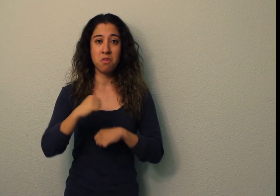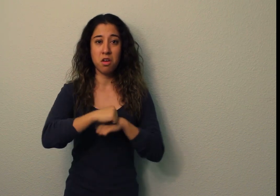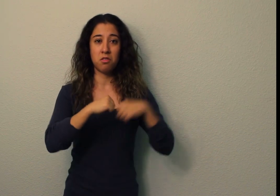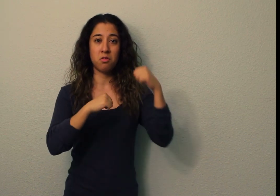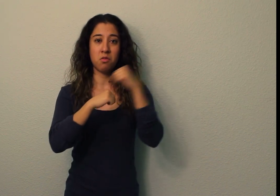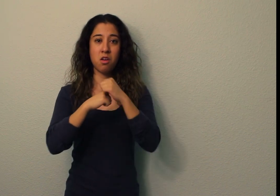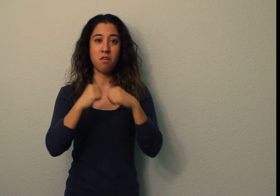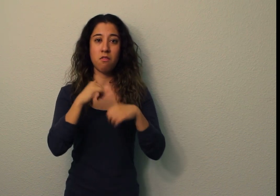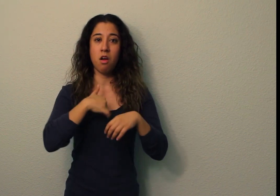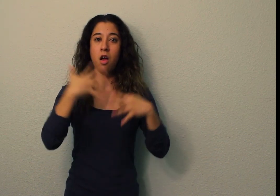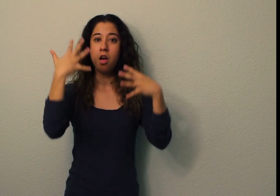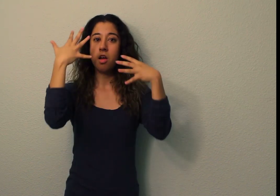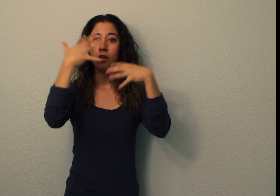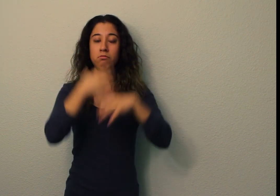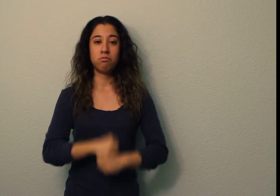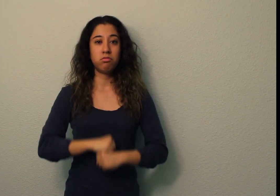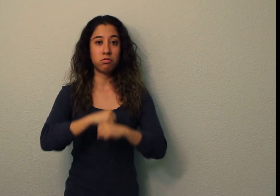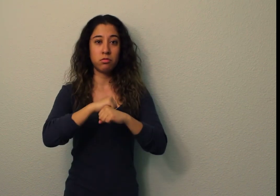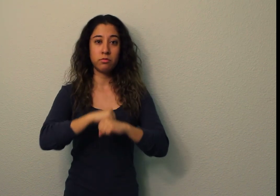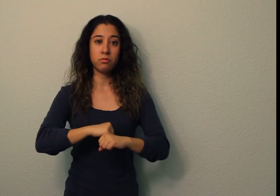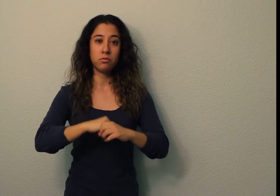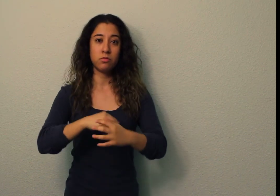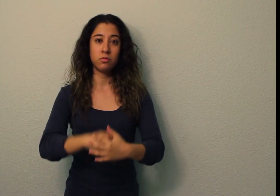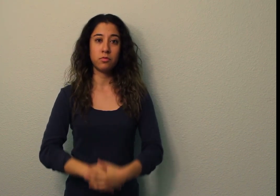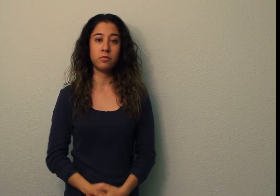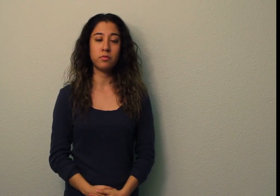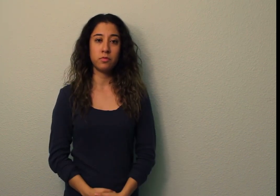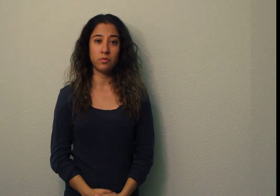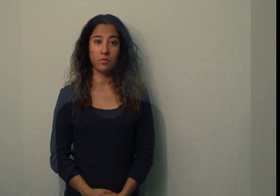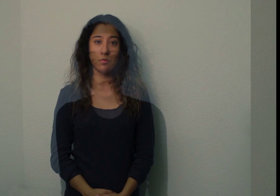my structure had collapsed.